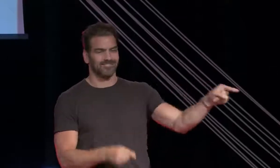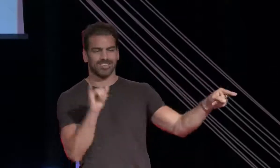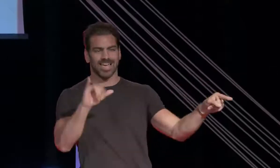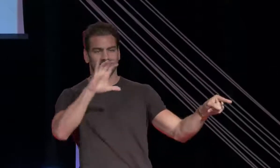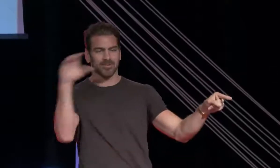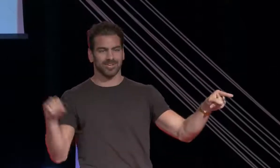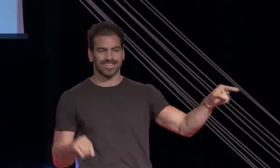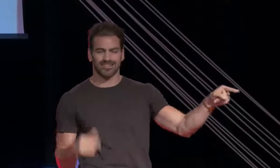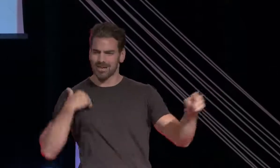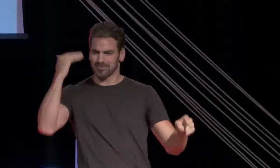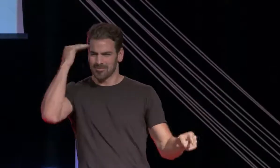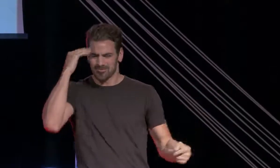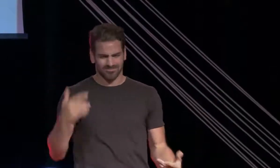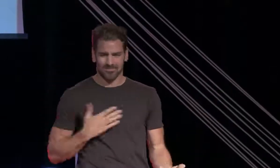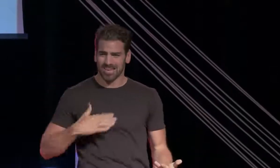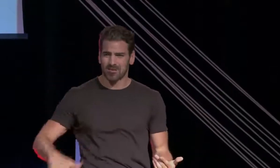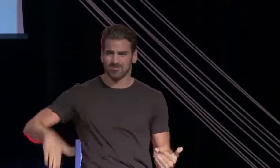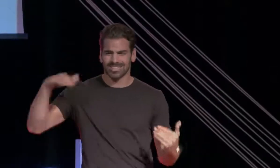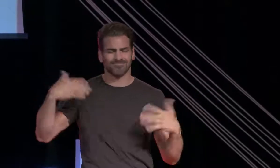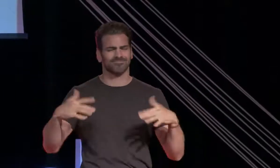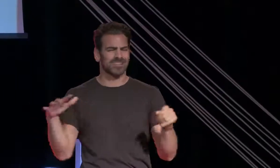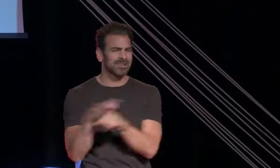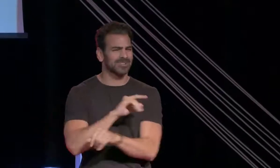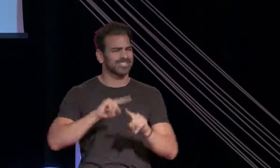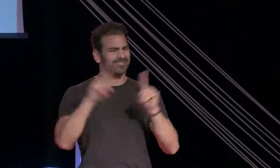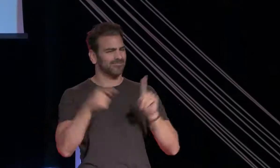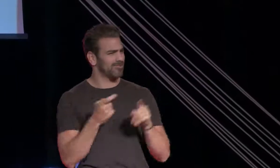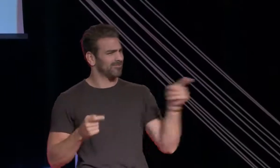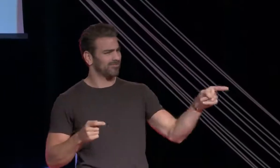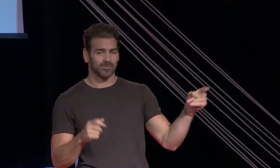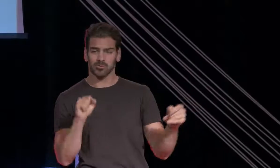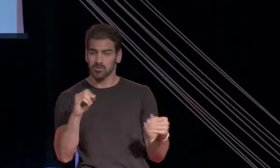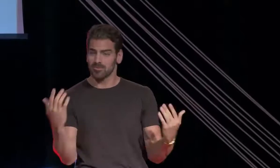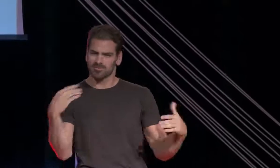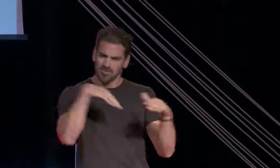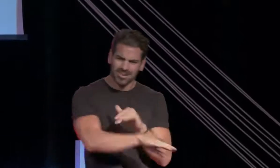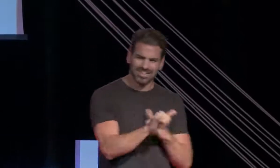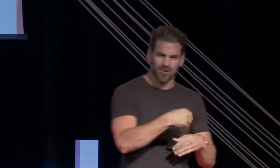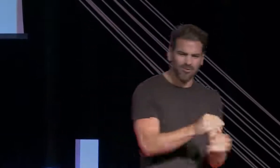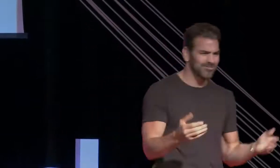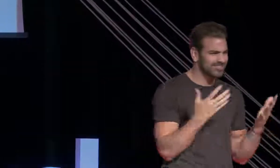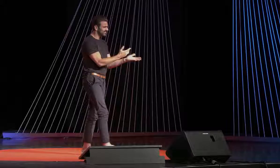much to offer their company my experiences growing up are much different from theirs and knowing that